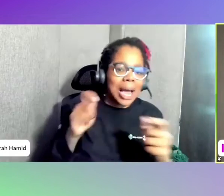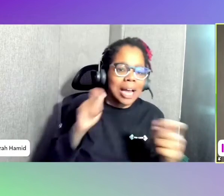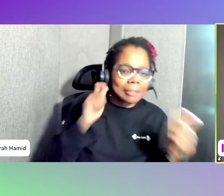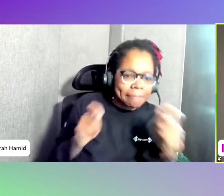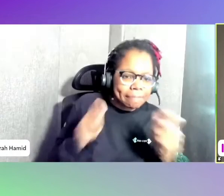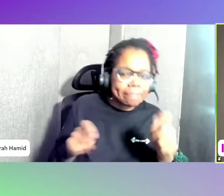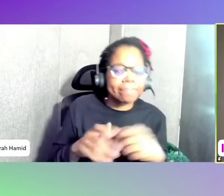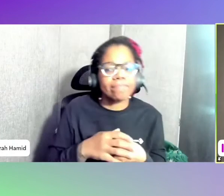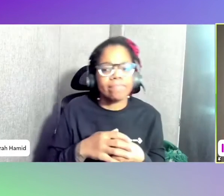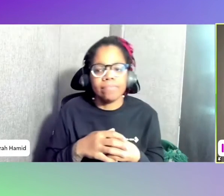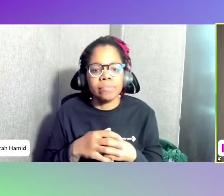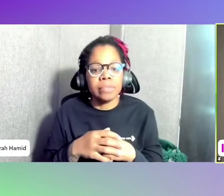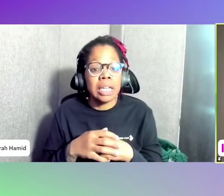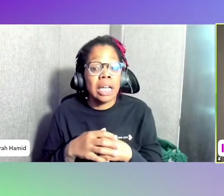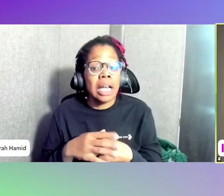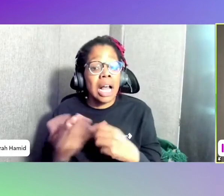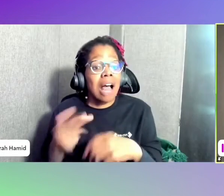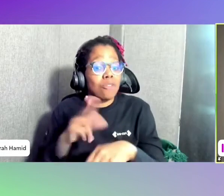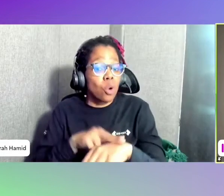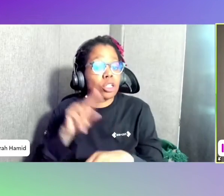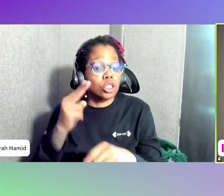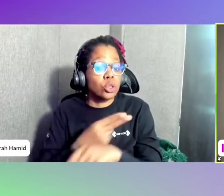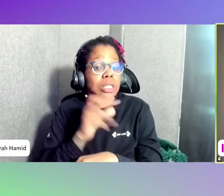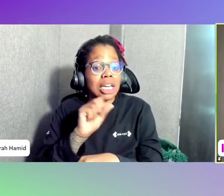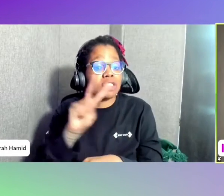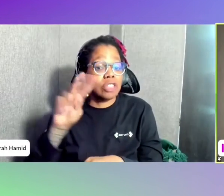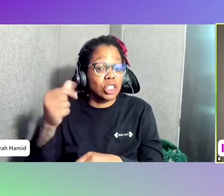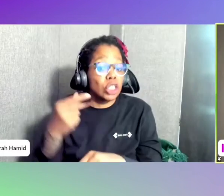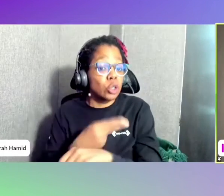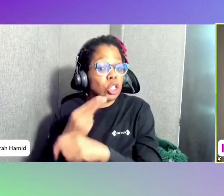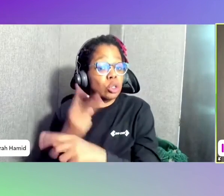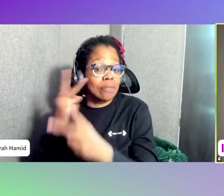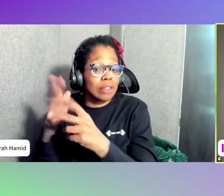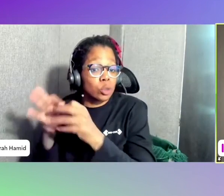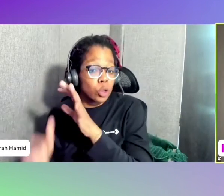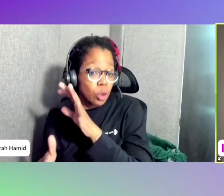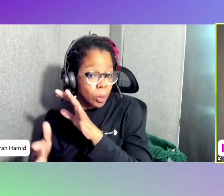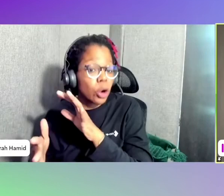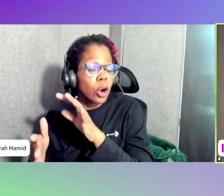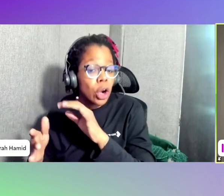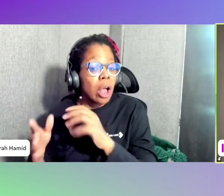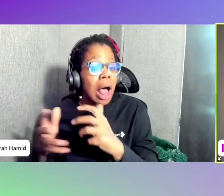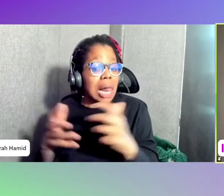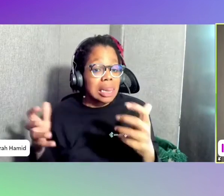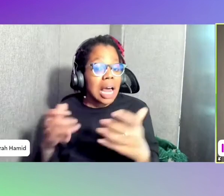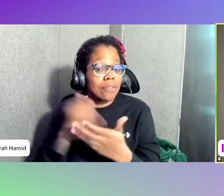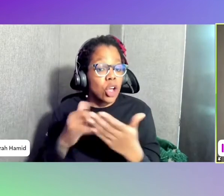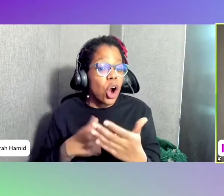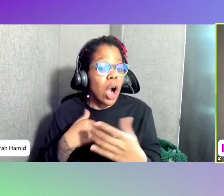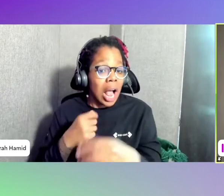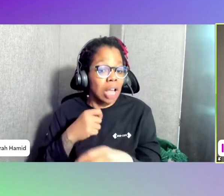back to the code and type all that in. You can emboss it, feel what you've done, come back and iterate. And of